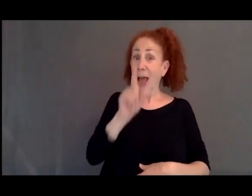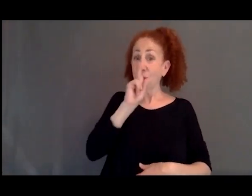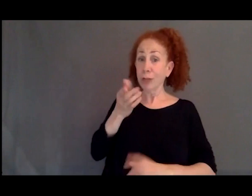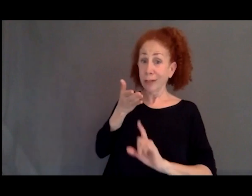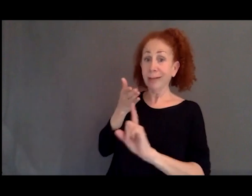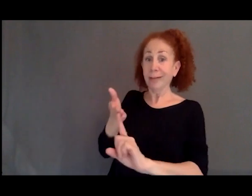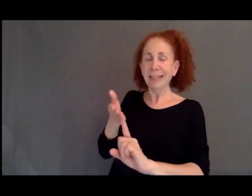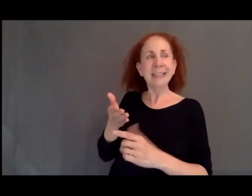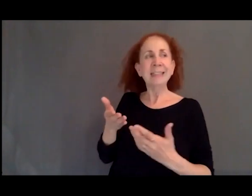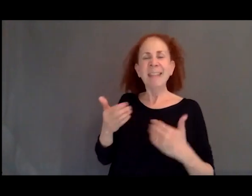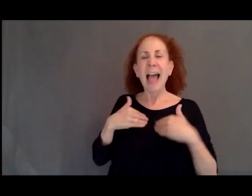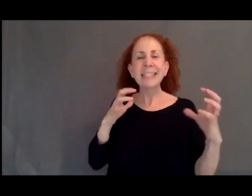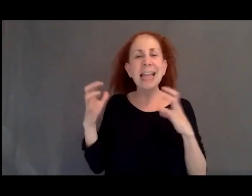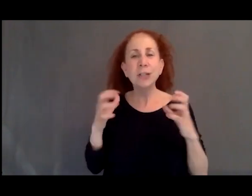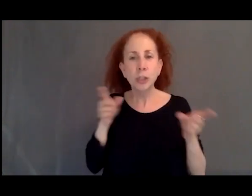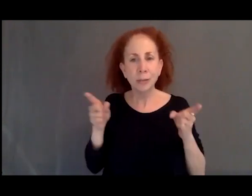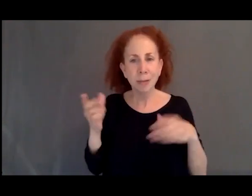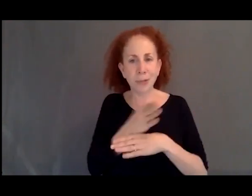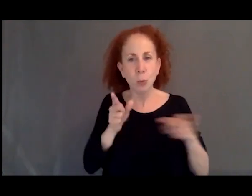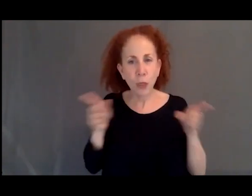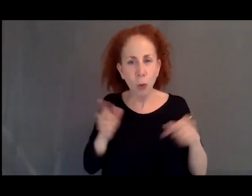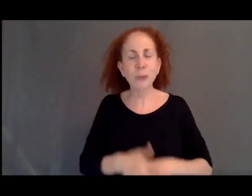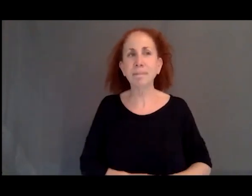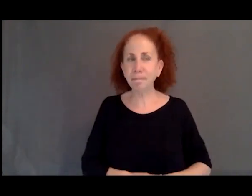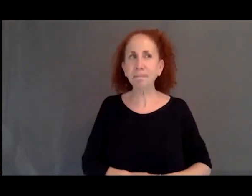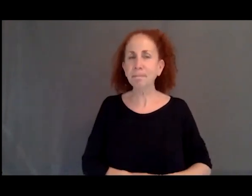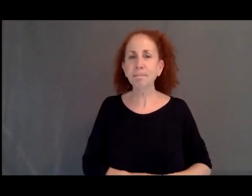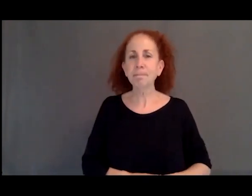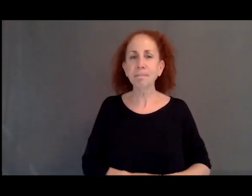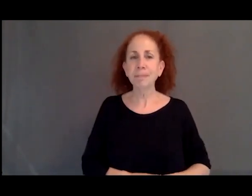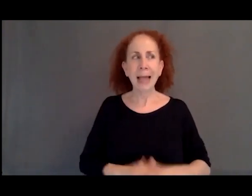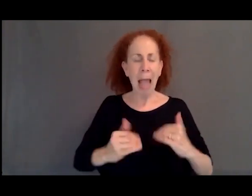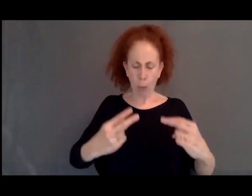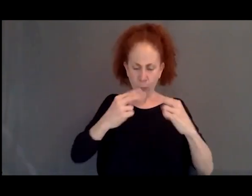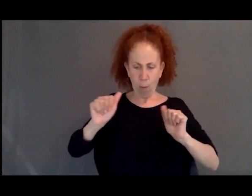How do you do these two things at the same time, and what impact does it have on how I see myself as a writer,